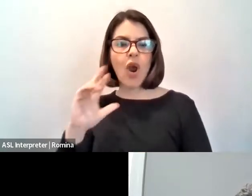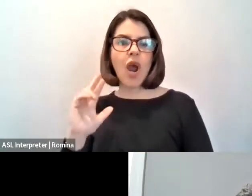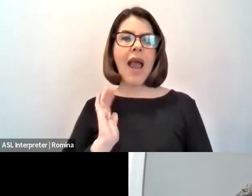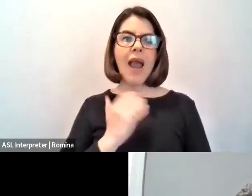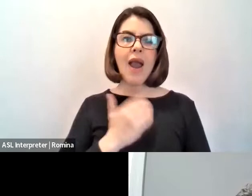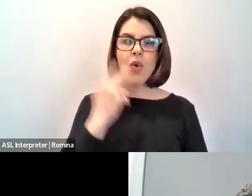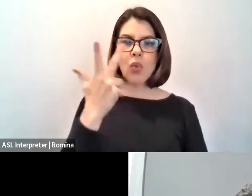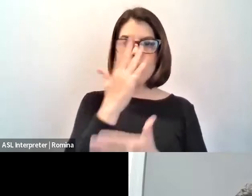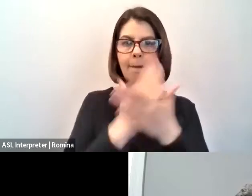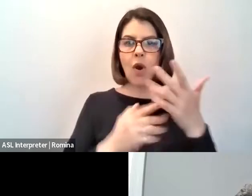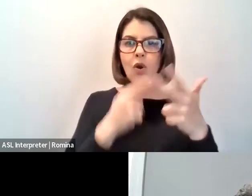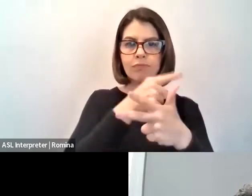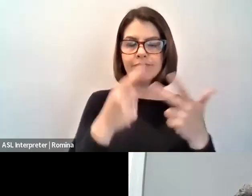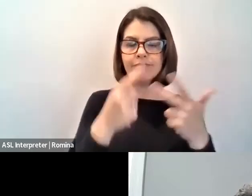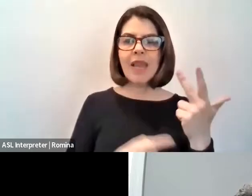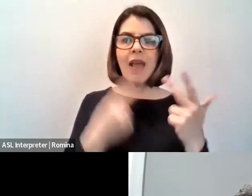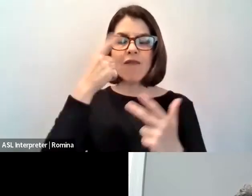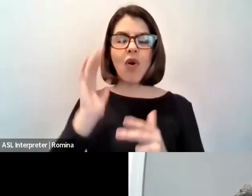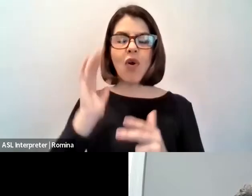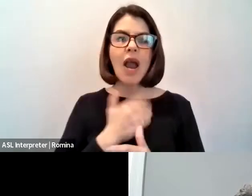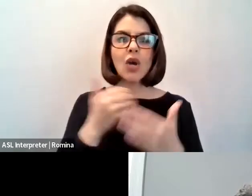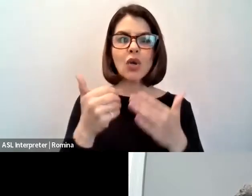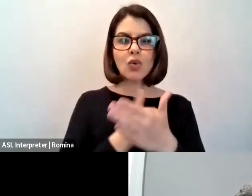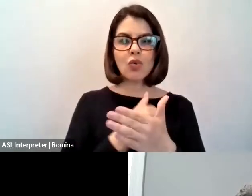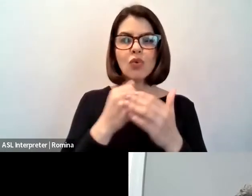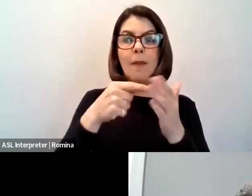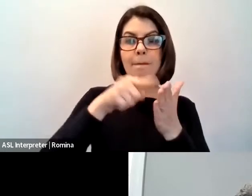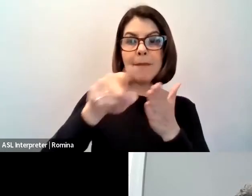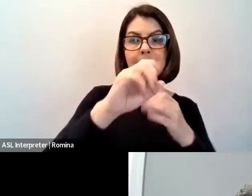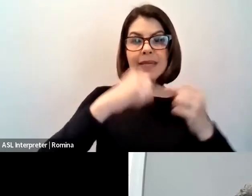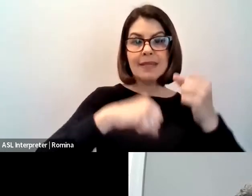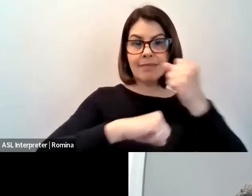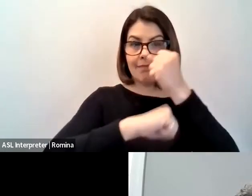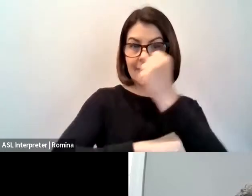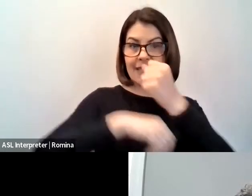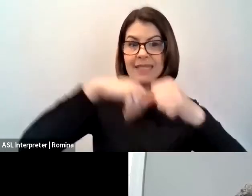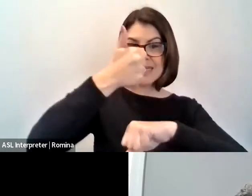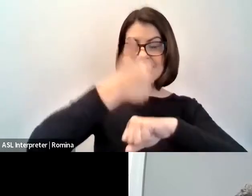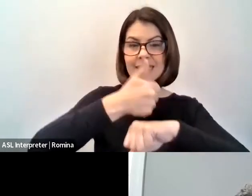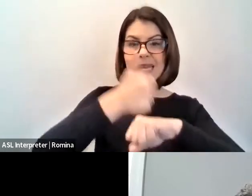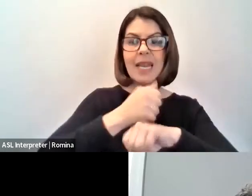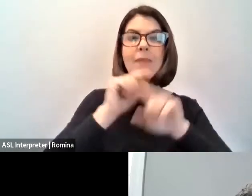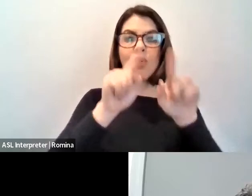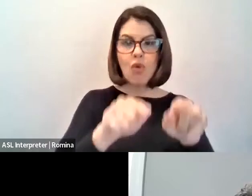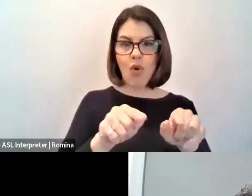on the new commercials payment structure, head over, if you're not already there, to the SAG-AFTRA YouTube channel,